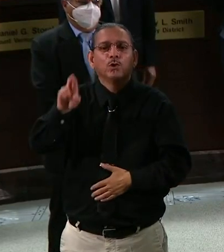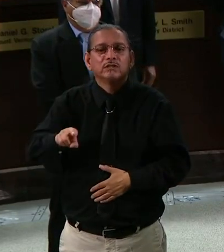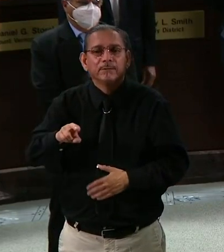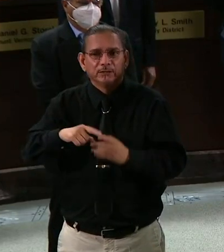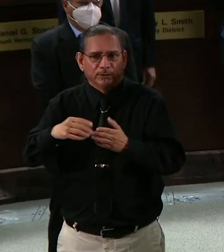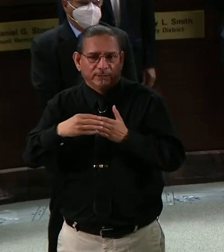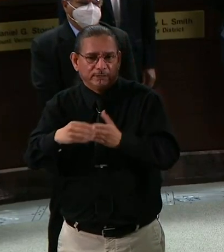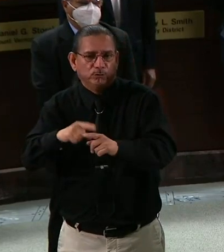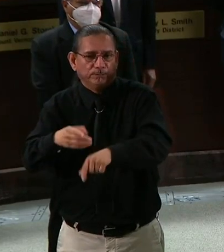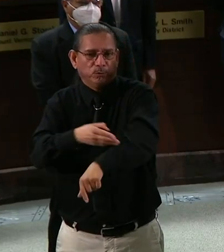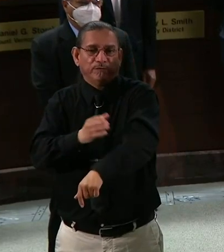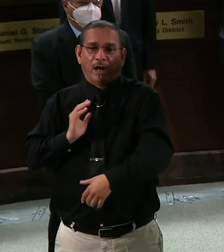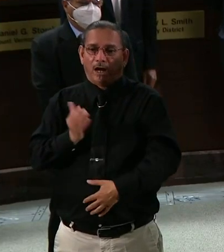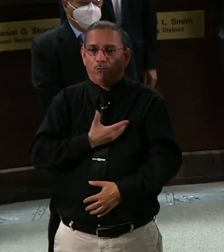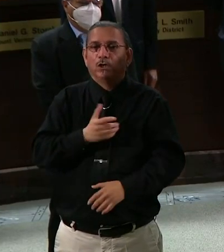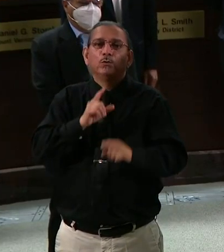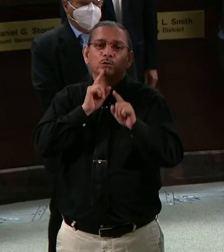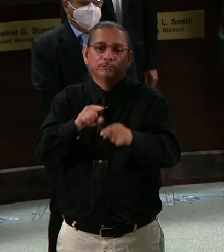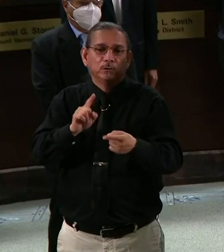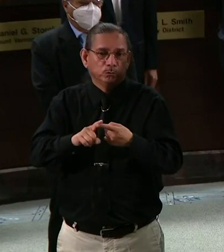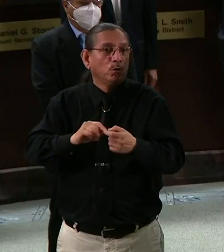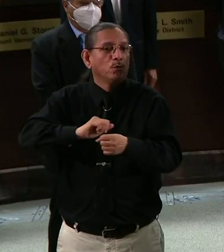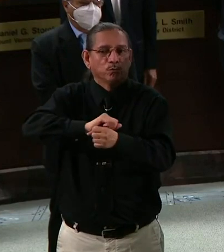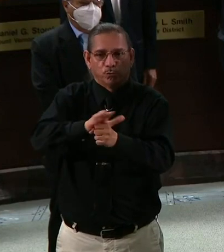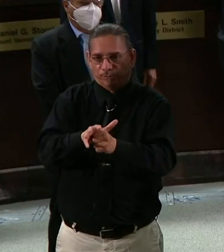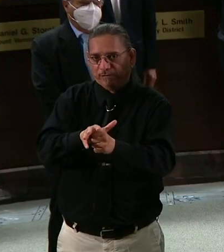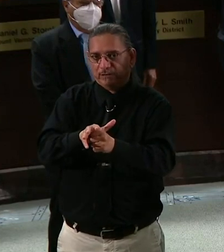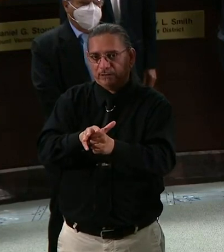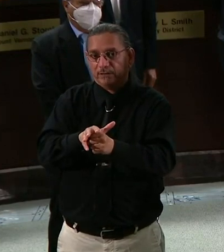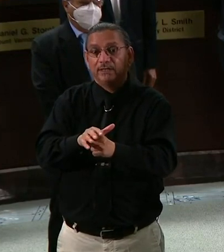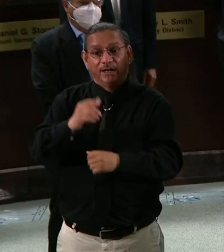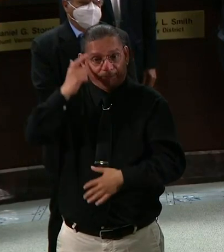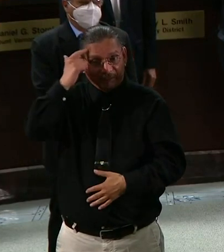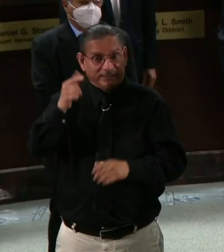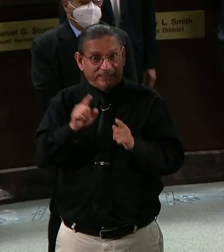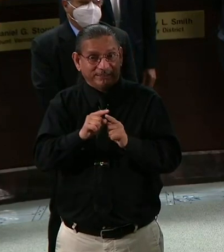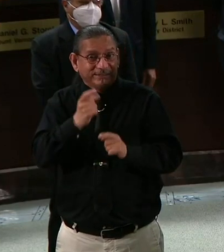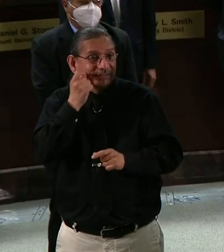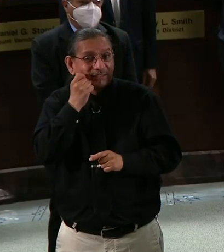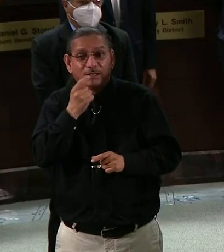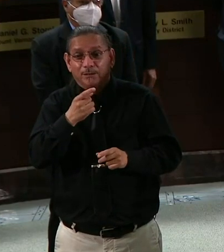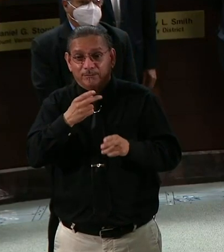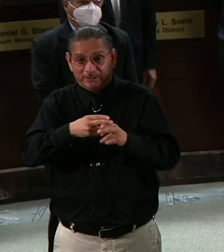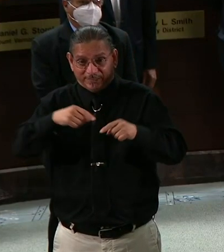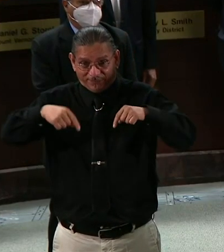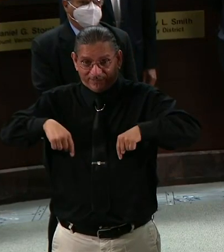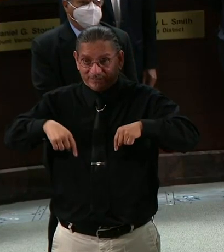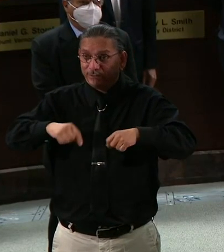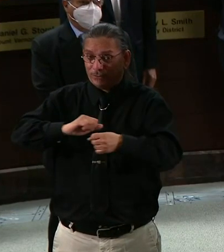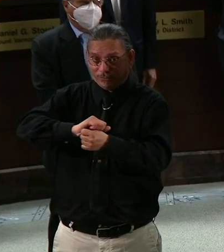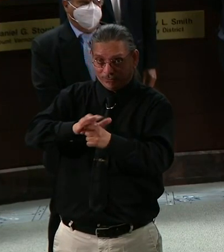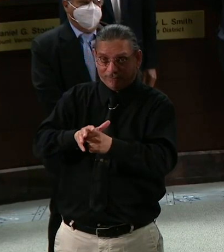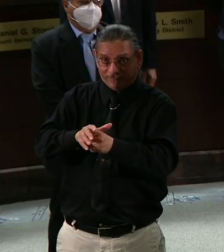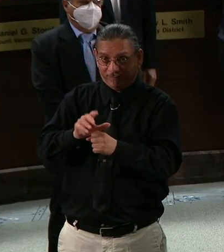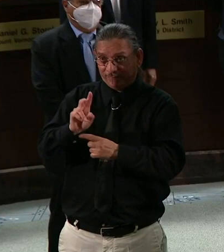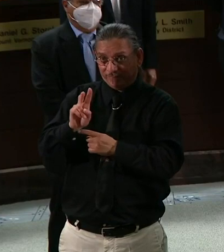THE LEADER OF AN COMMUNITY I. ARE WE LISTENED I'M WE WILL TAKE THE IDEA BACK TO. AND A CAN TO IMPROVE ON ON OUR OF